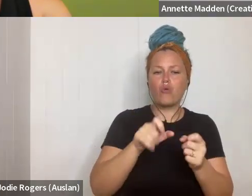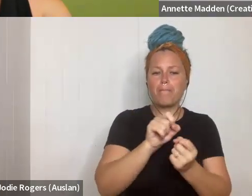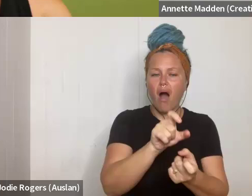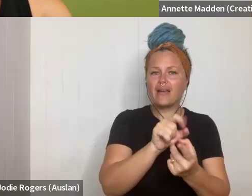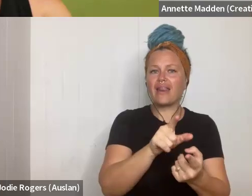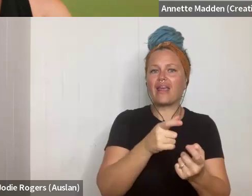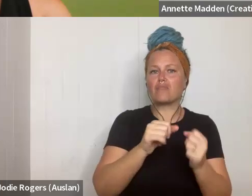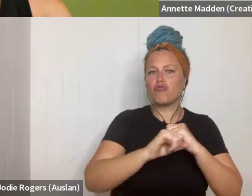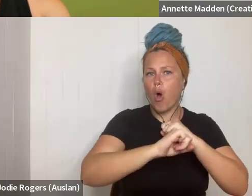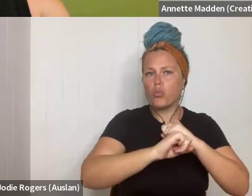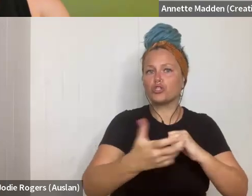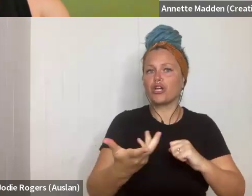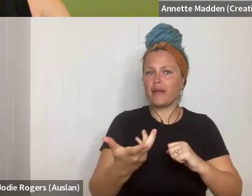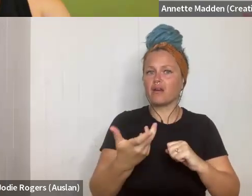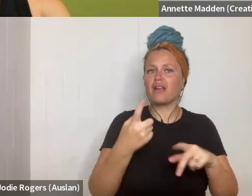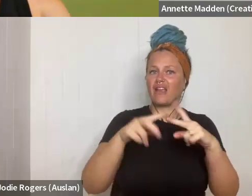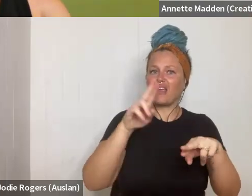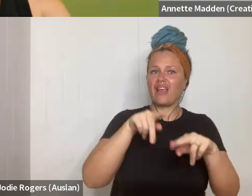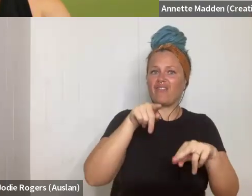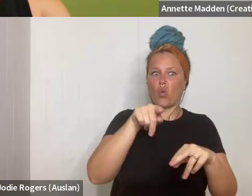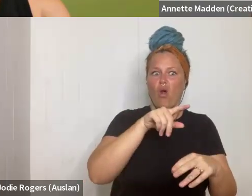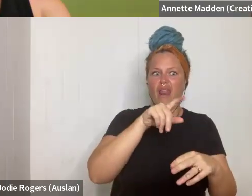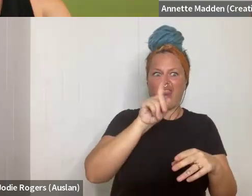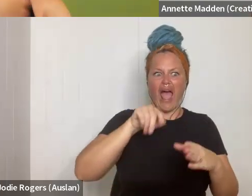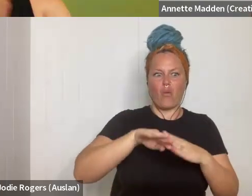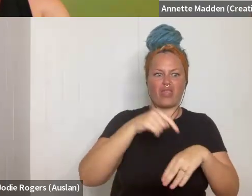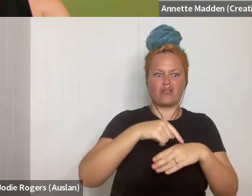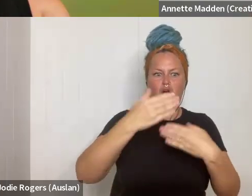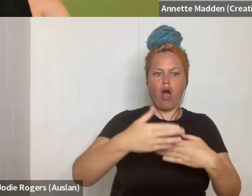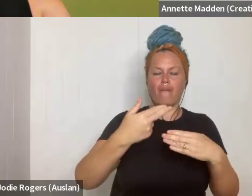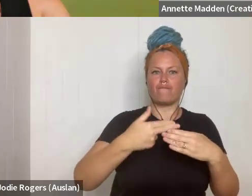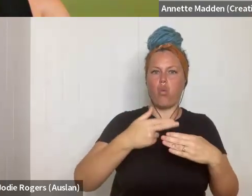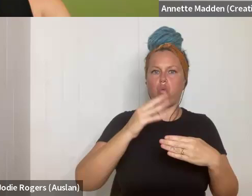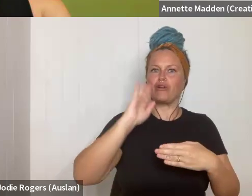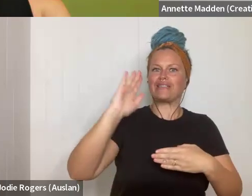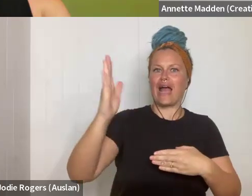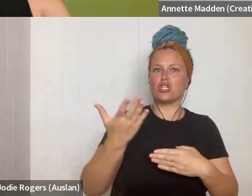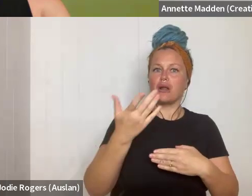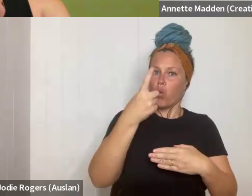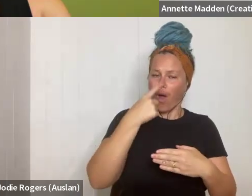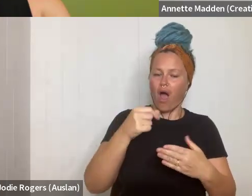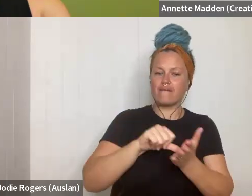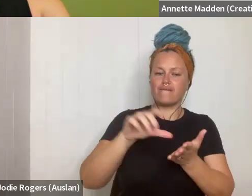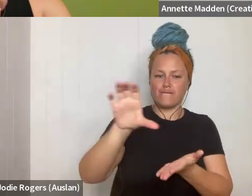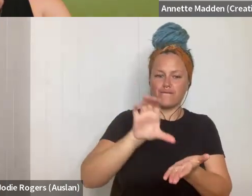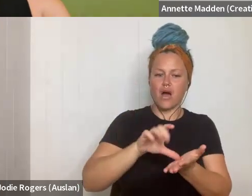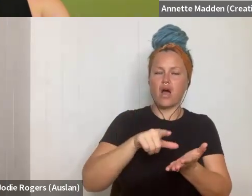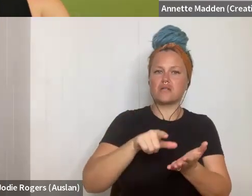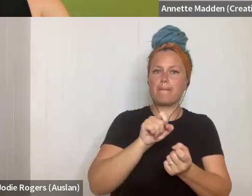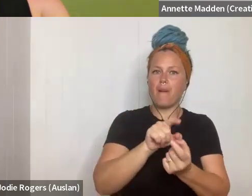built into some of your budgets, there might be activities that are about capacity building, core costs around marketing and promotion,